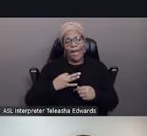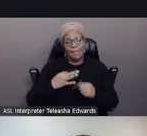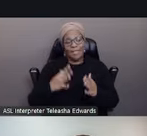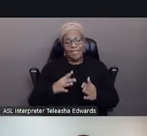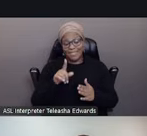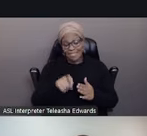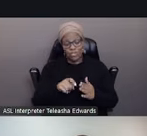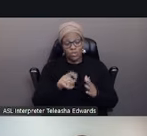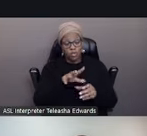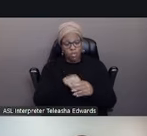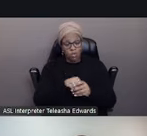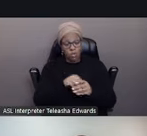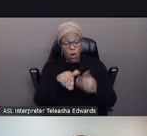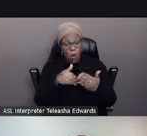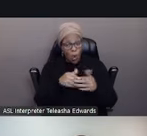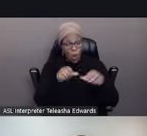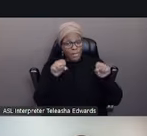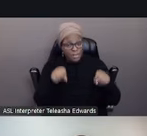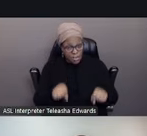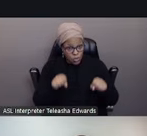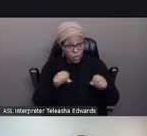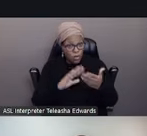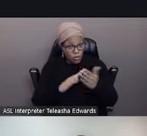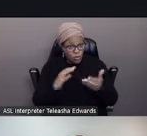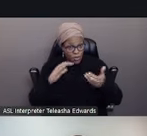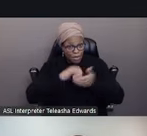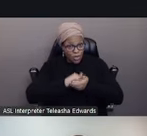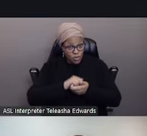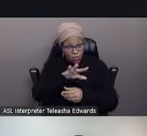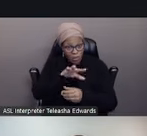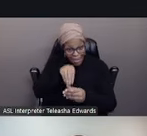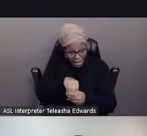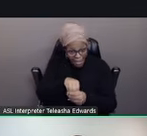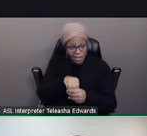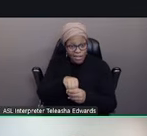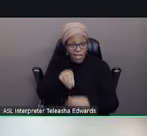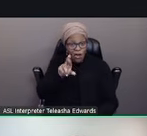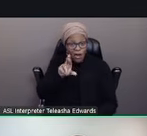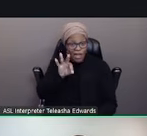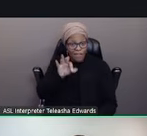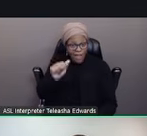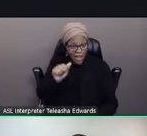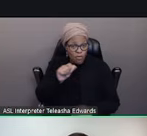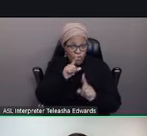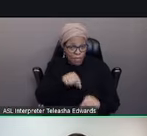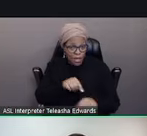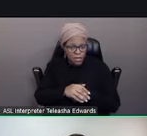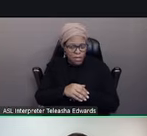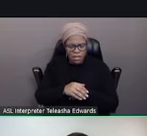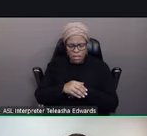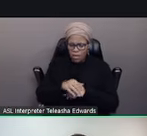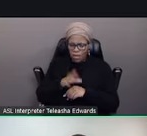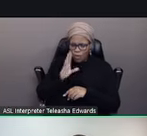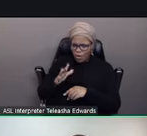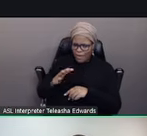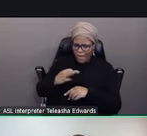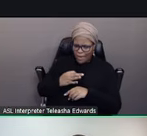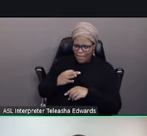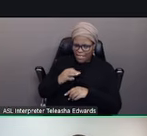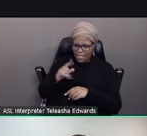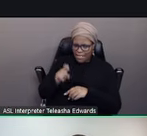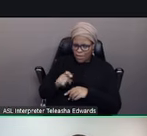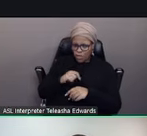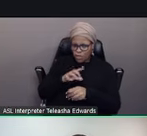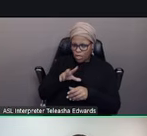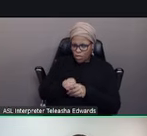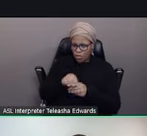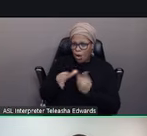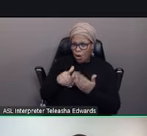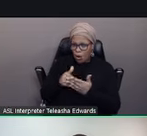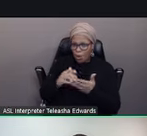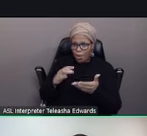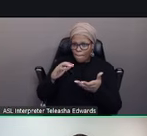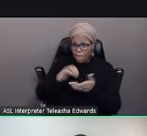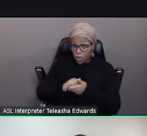partners within the RFA response? Will applicants need to include all partners in their response,